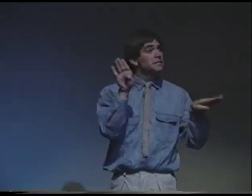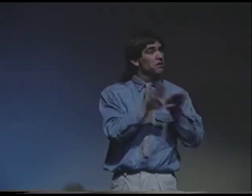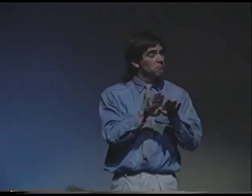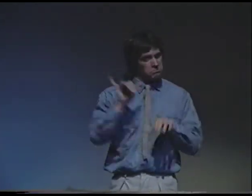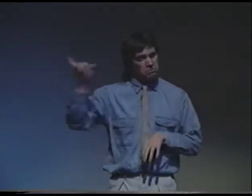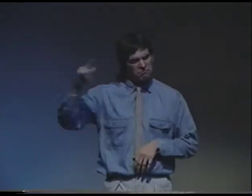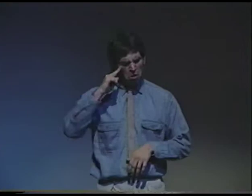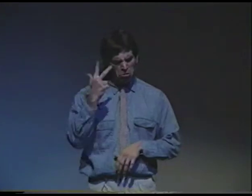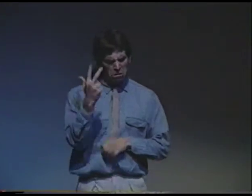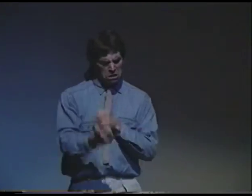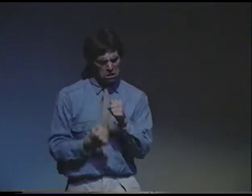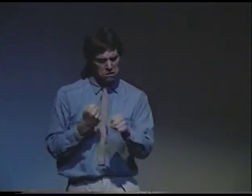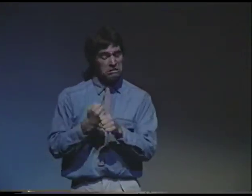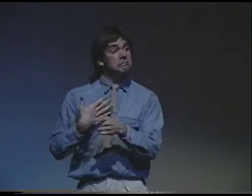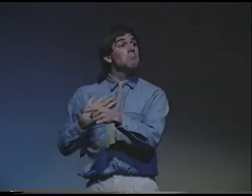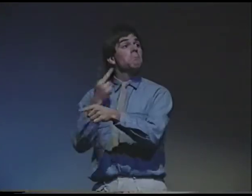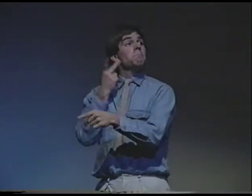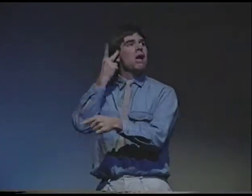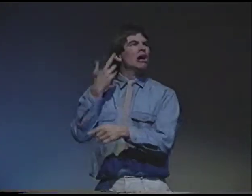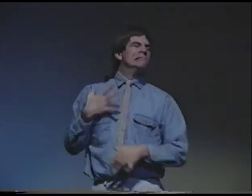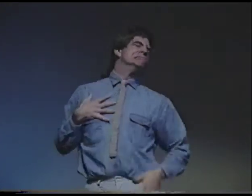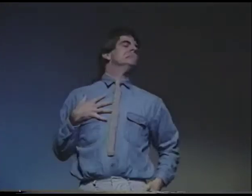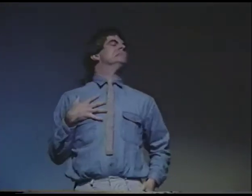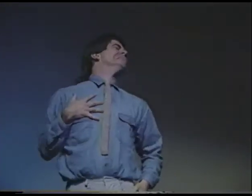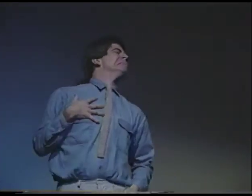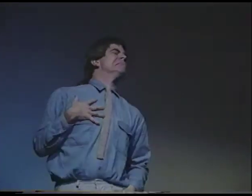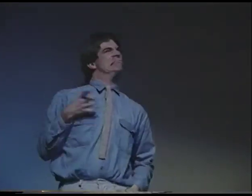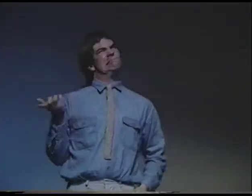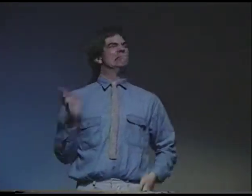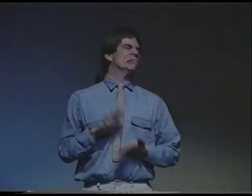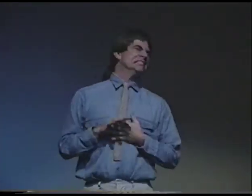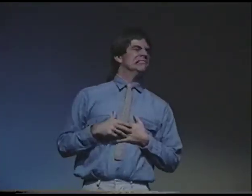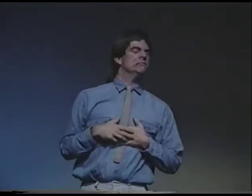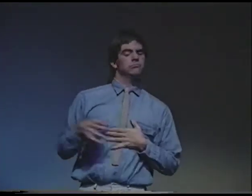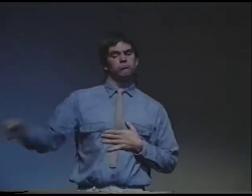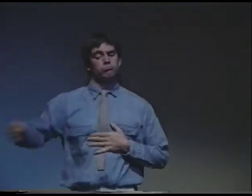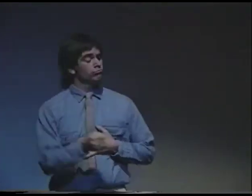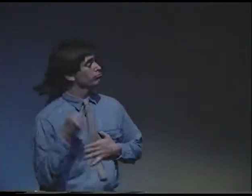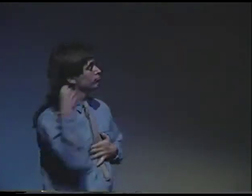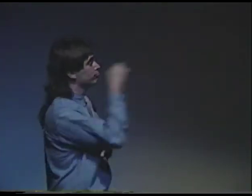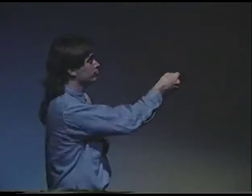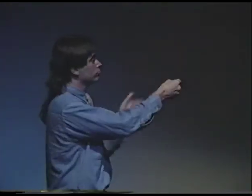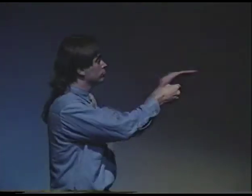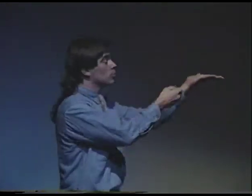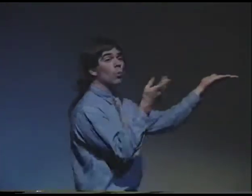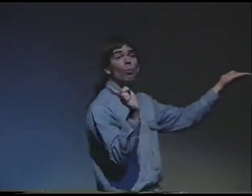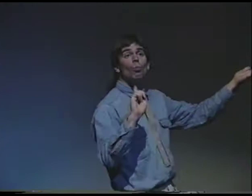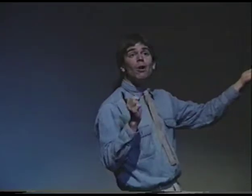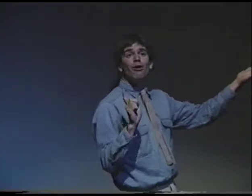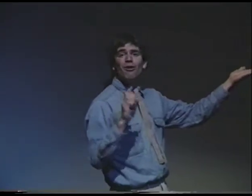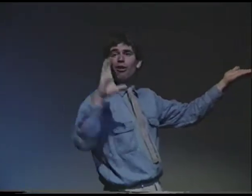I went to the New Jersey School for the Deaf for three years. And my parents didn't feel too good about that